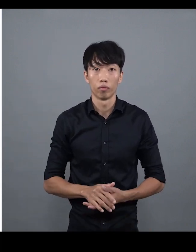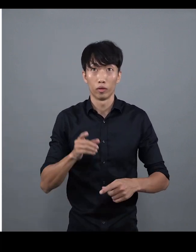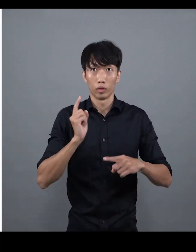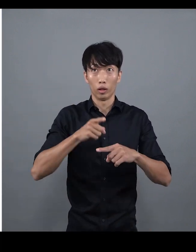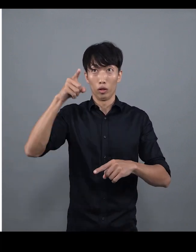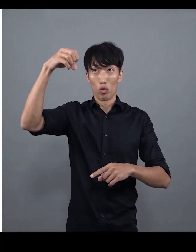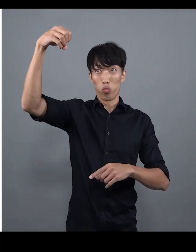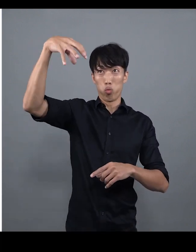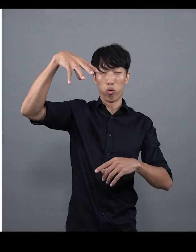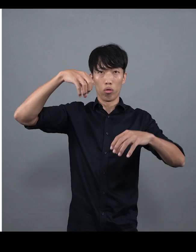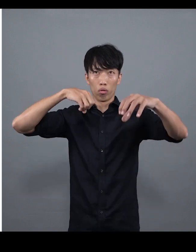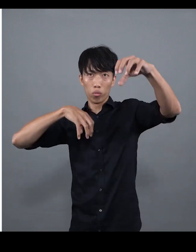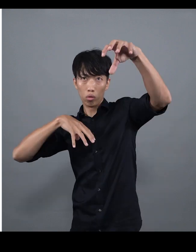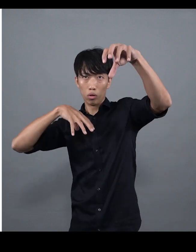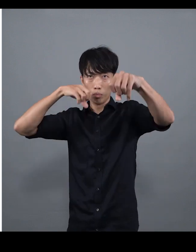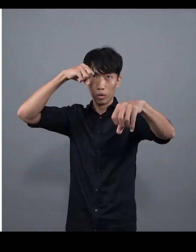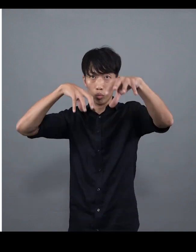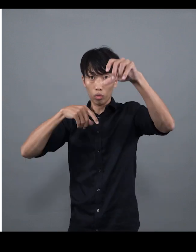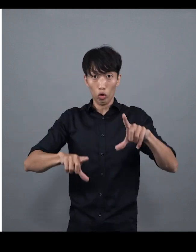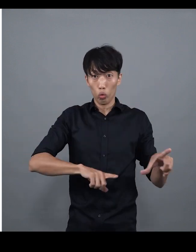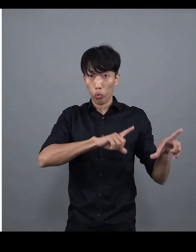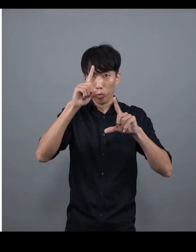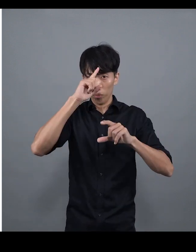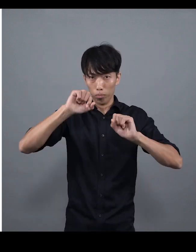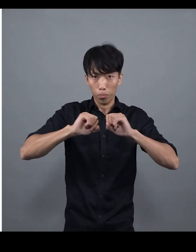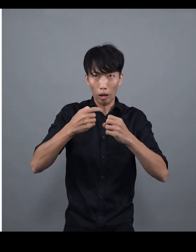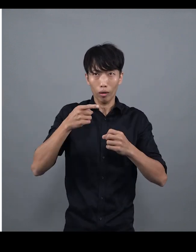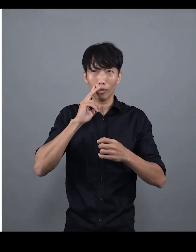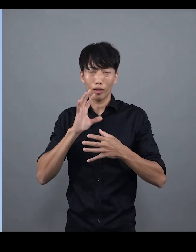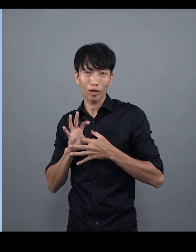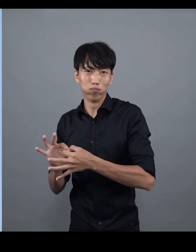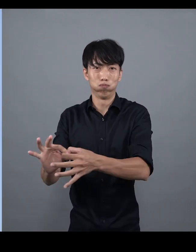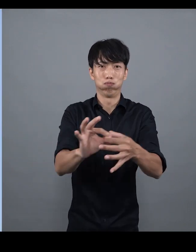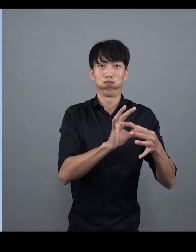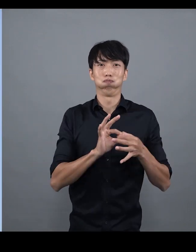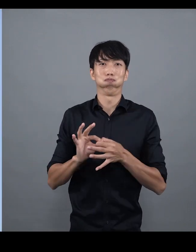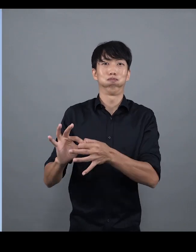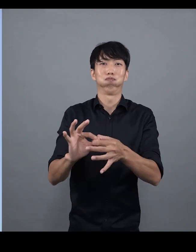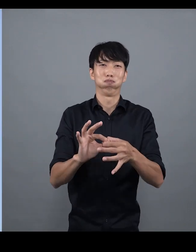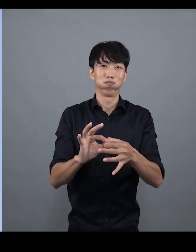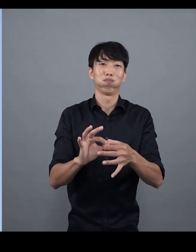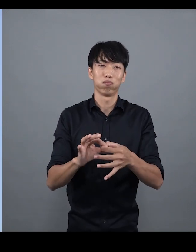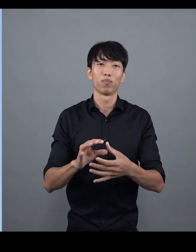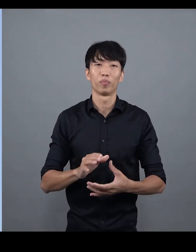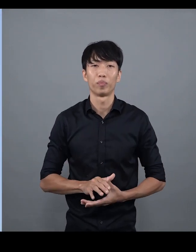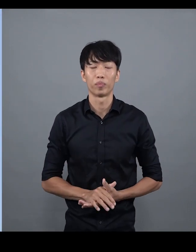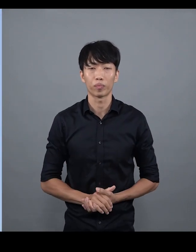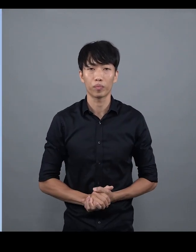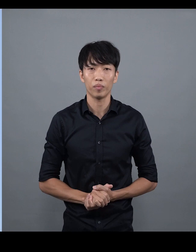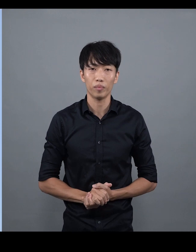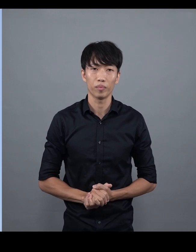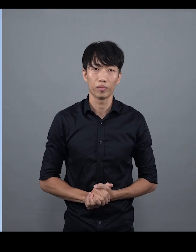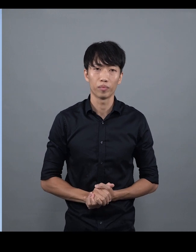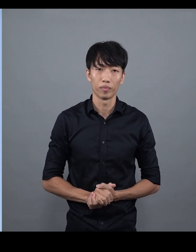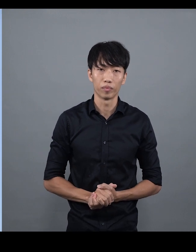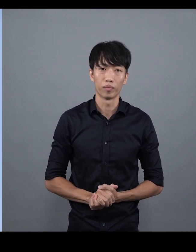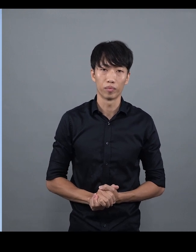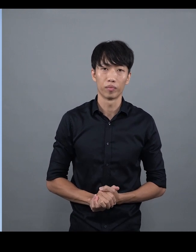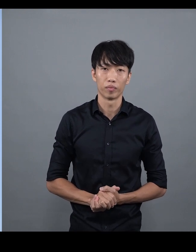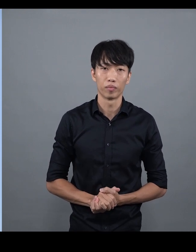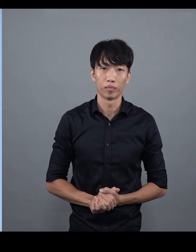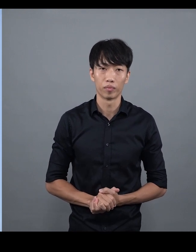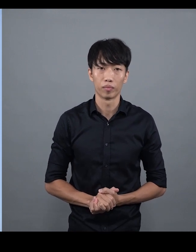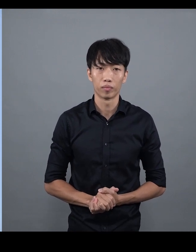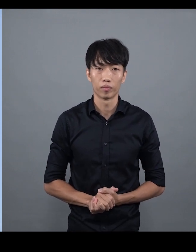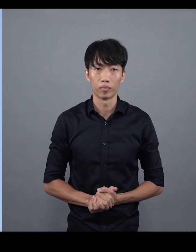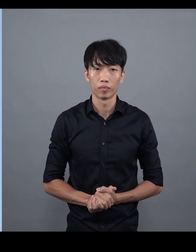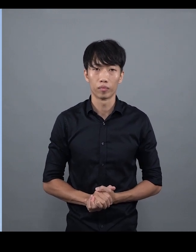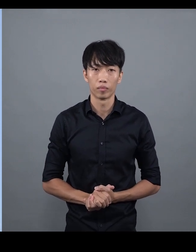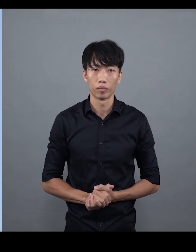The lights connected me with the daily routines of a group of people